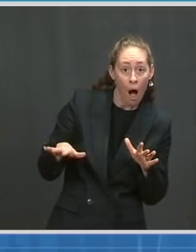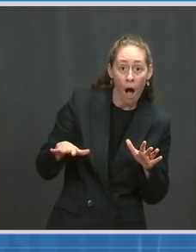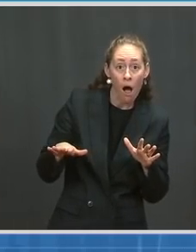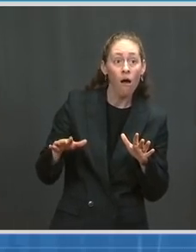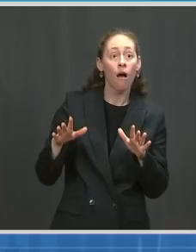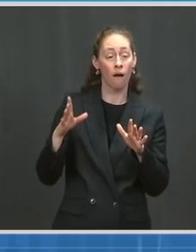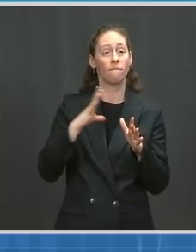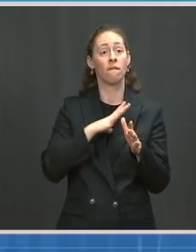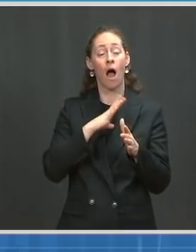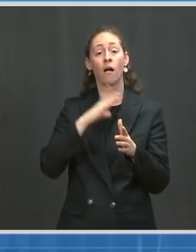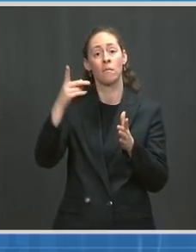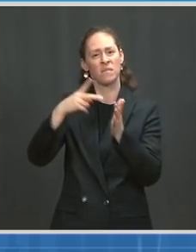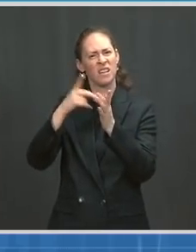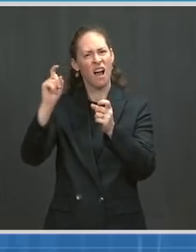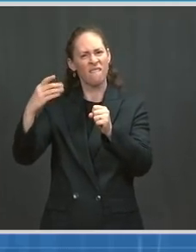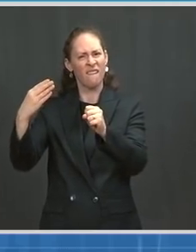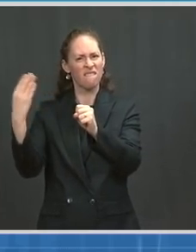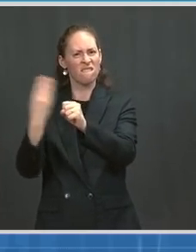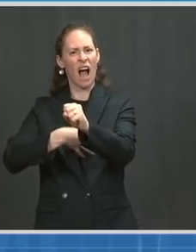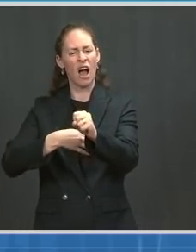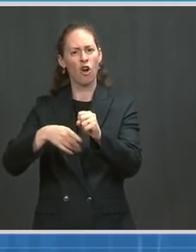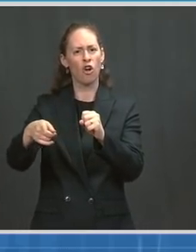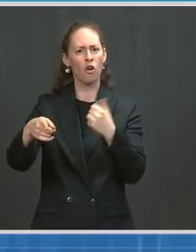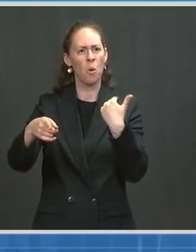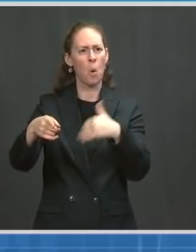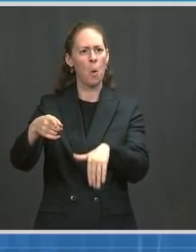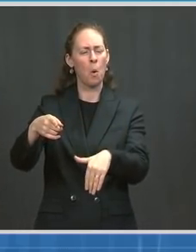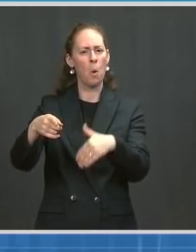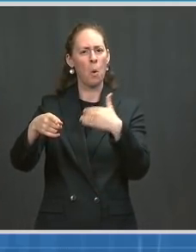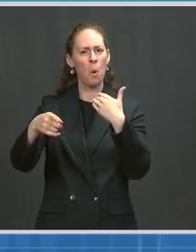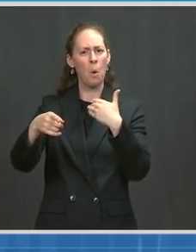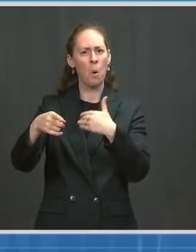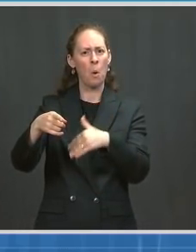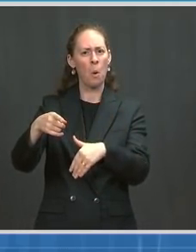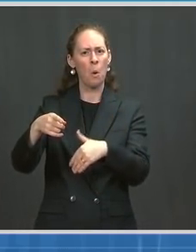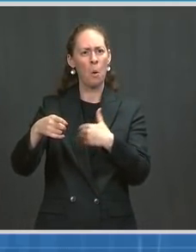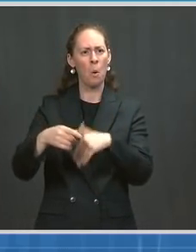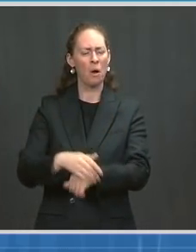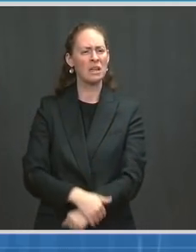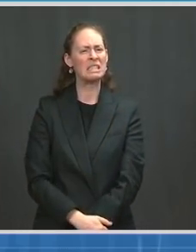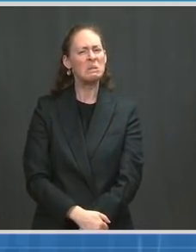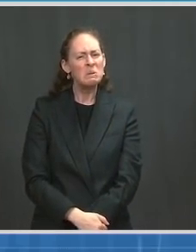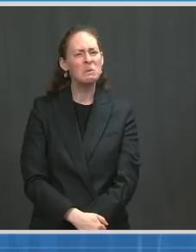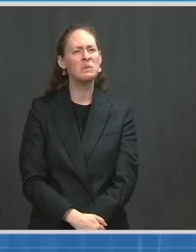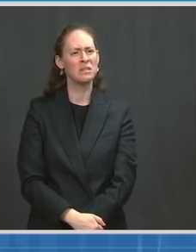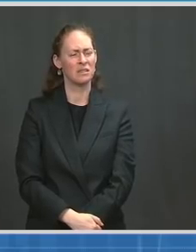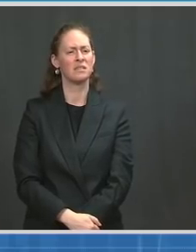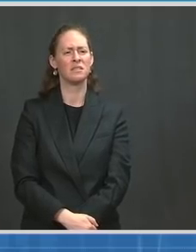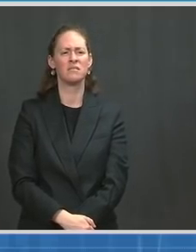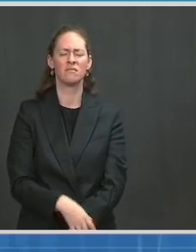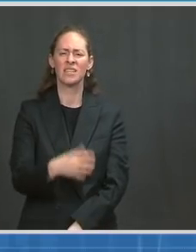People are feeling a lot of stress. And they're feeling, as Dr. Fauci said earlier,